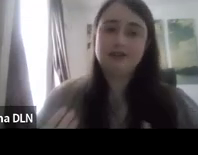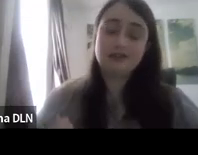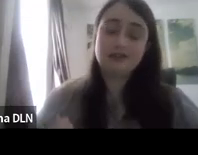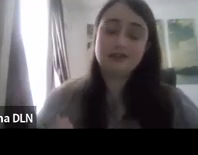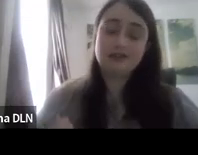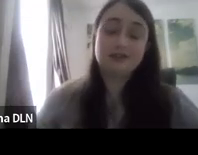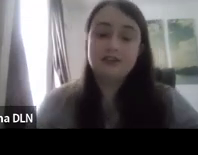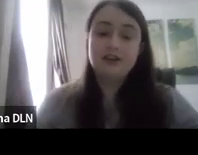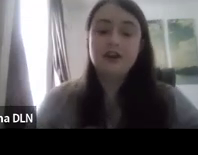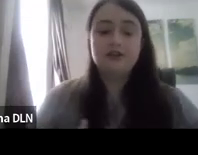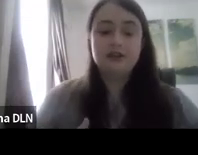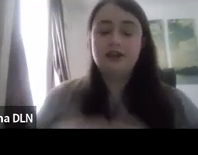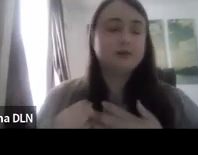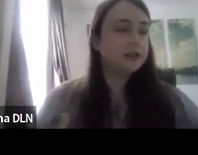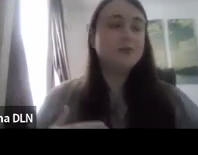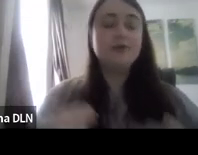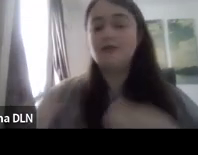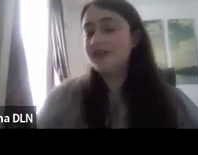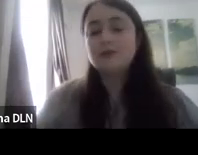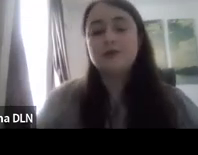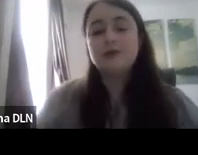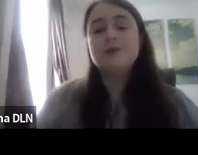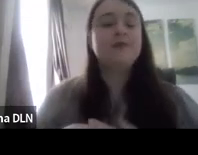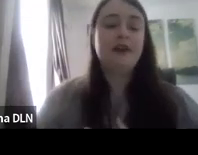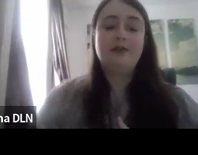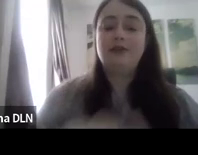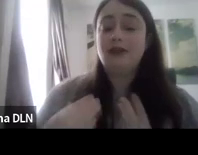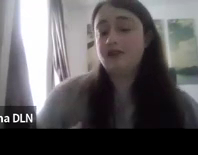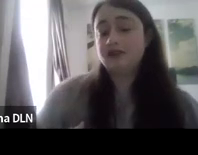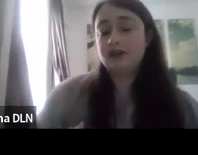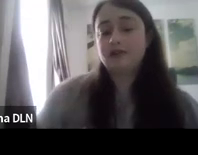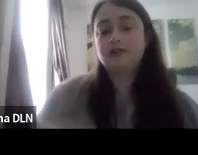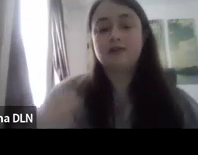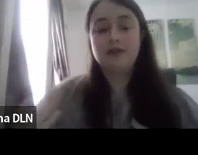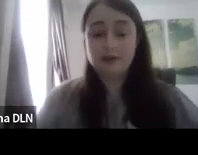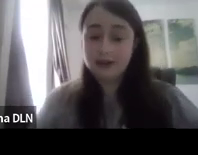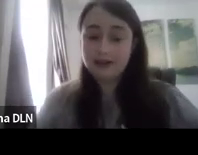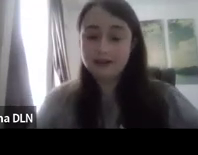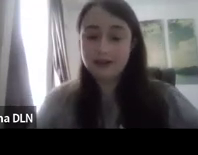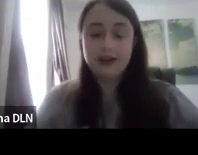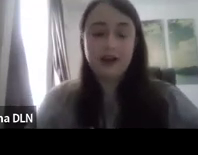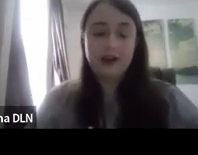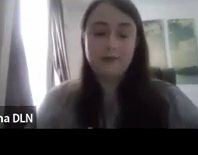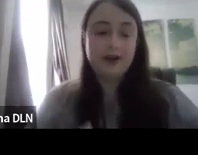So I reached out to staff I trusted who said it was sensible and feasible. I emailed the relevant staff, they agreed